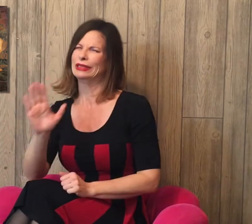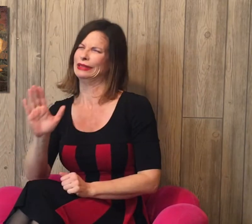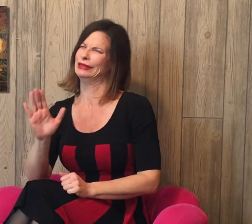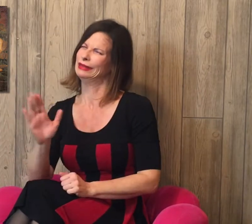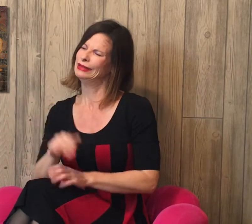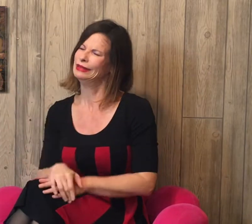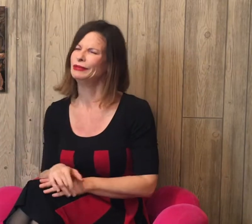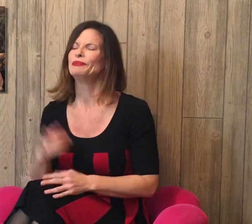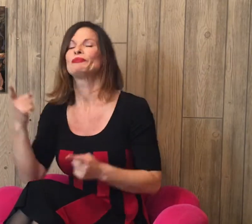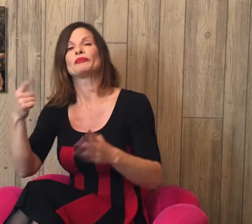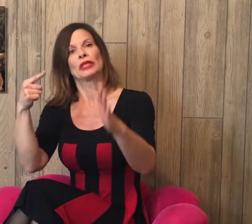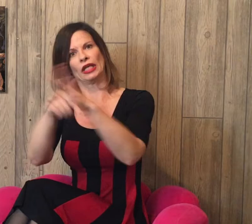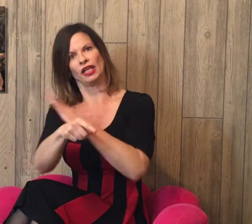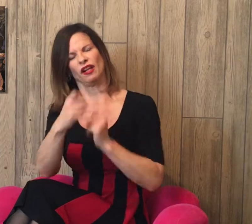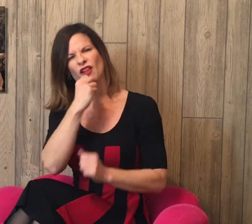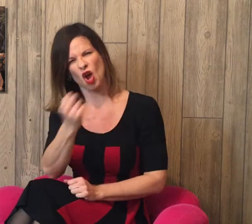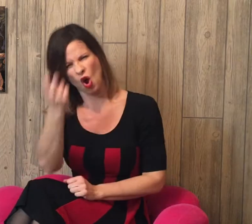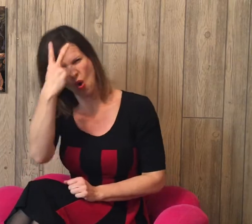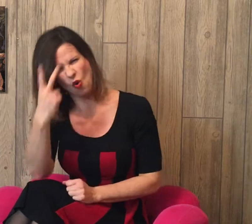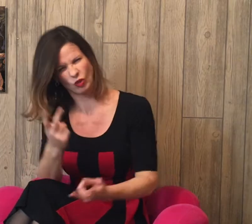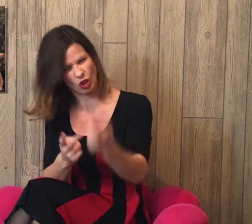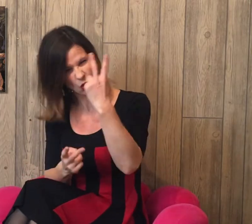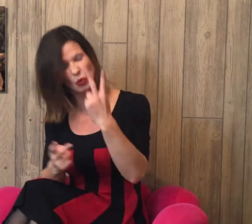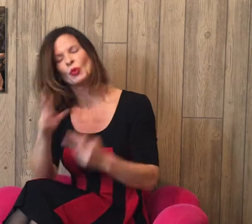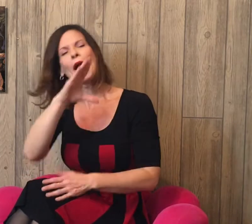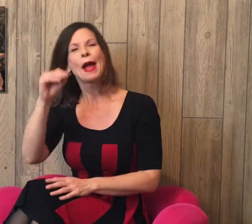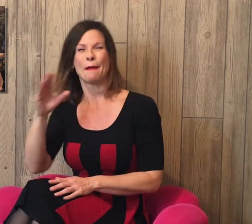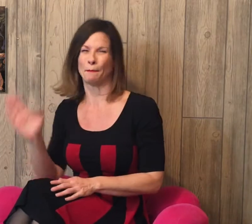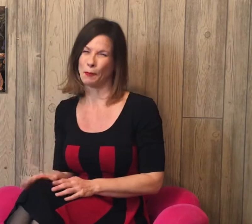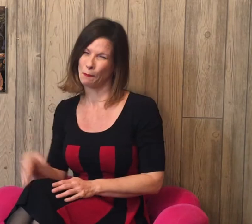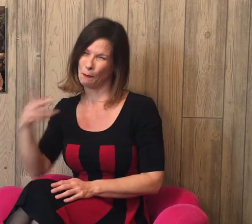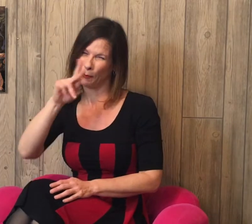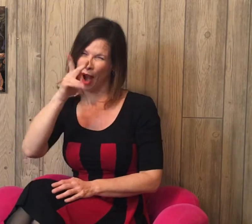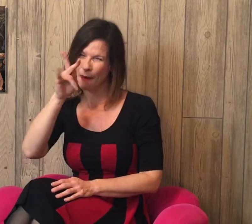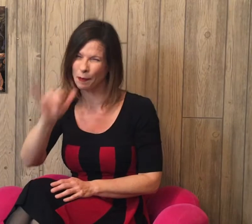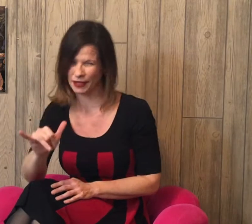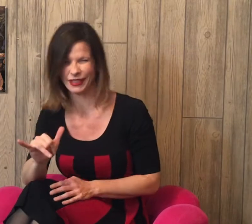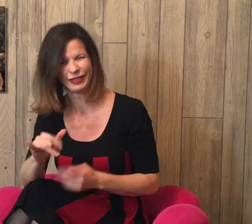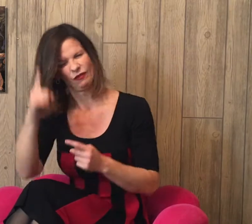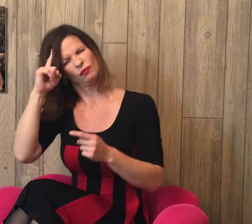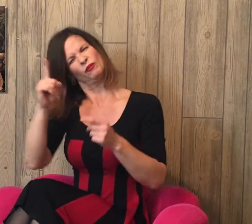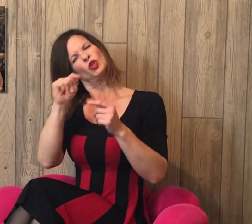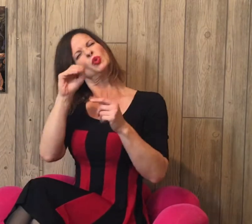During the ritual they killed two goats and two puppies for sacrificial purposes.